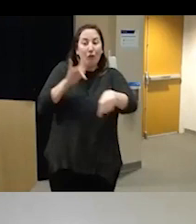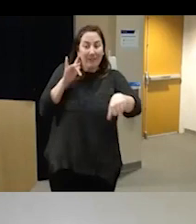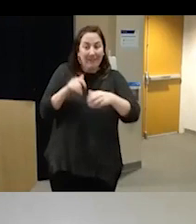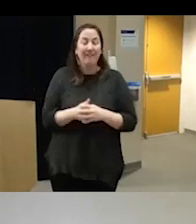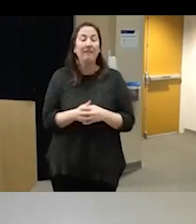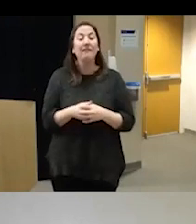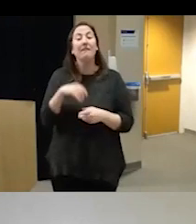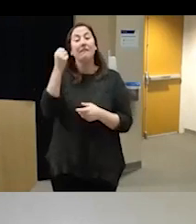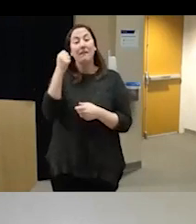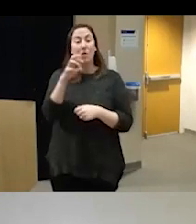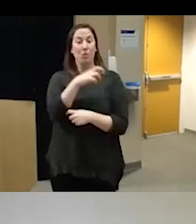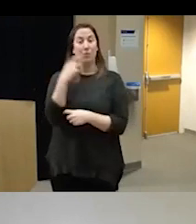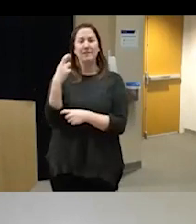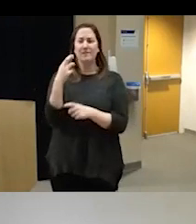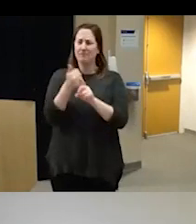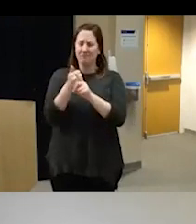certainly conferred by a web of